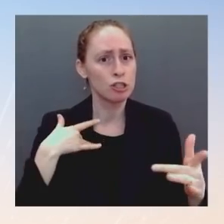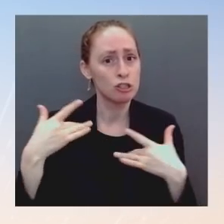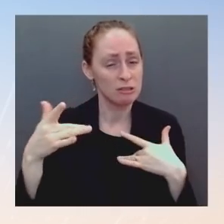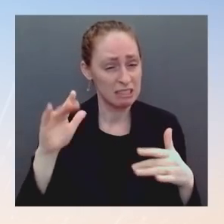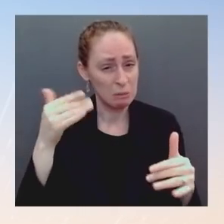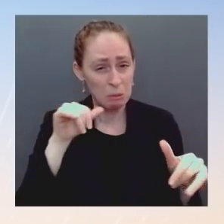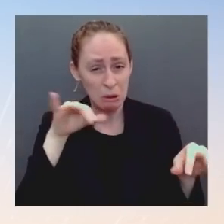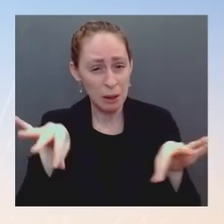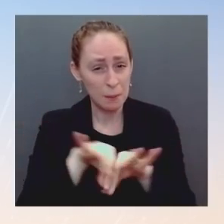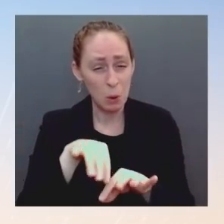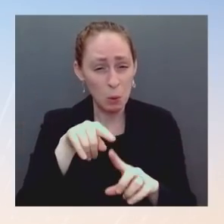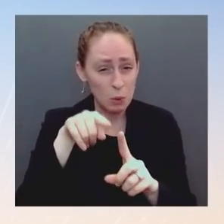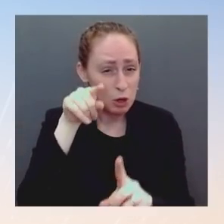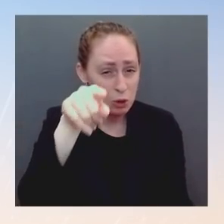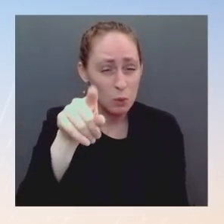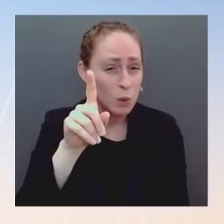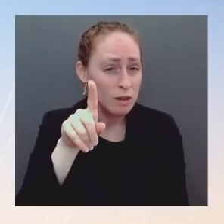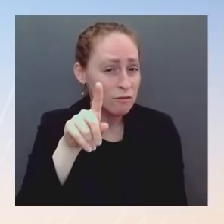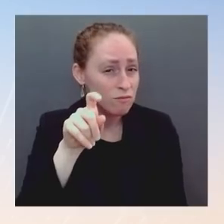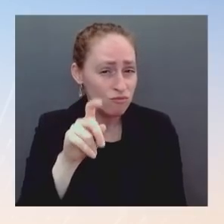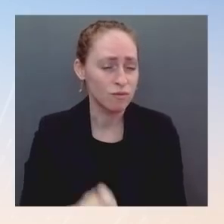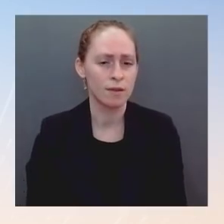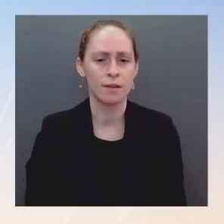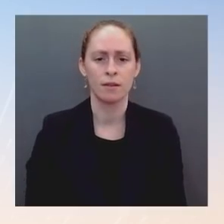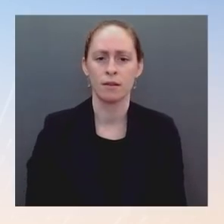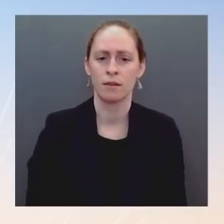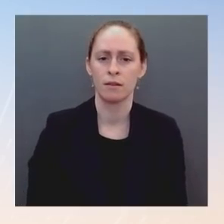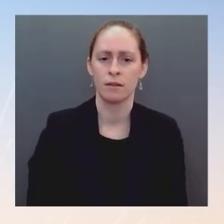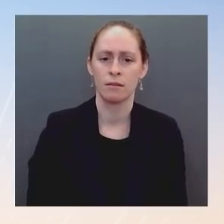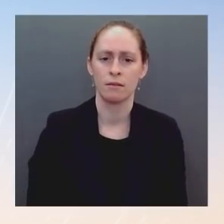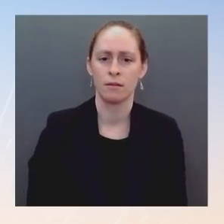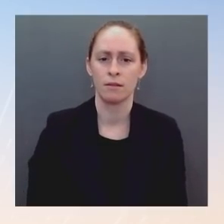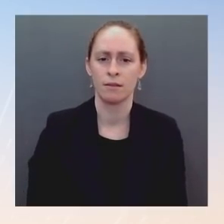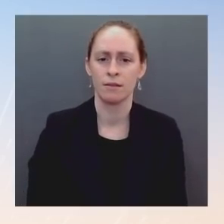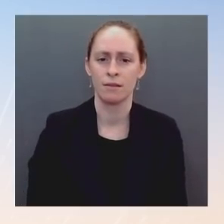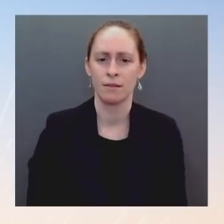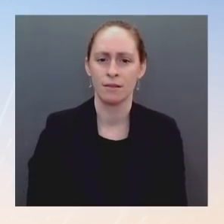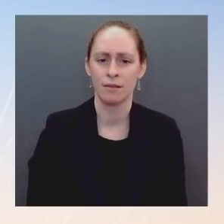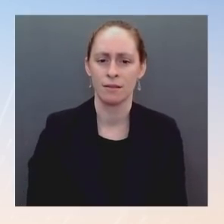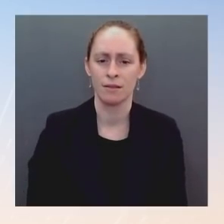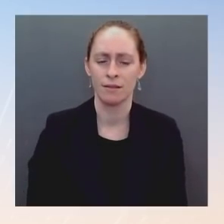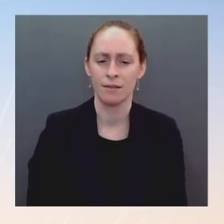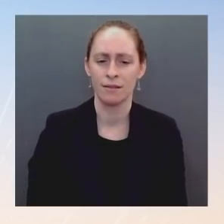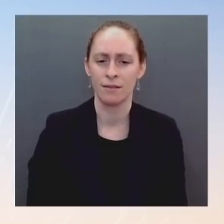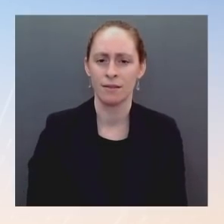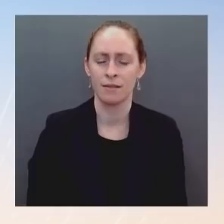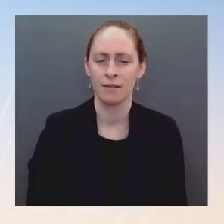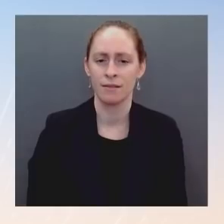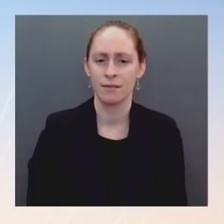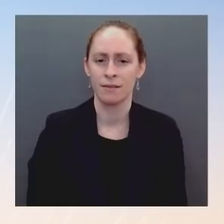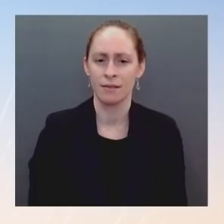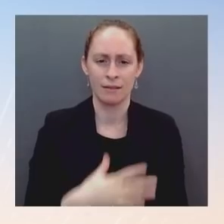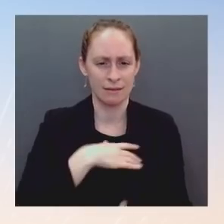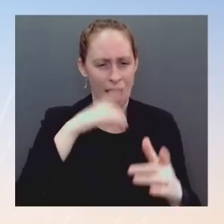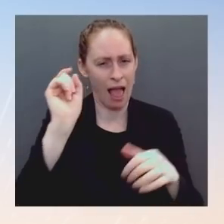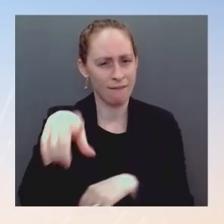What I was speaking to was a chyron on Fox News -- since you raised it -- which suggested this administration is soft on crime